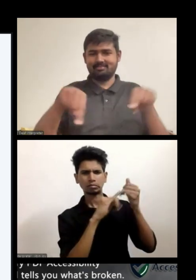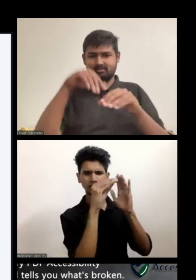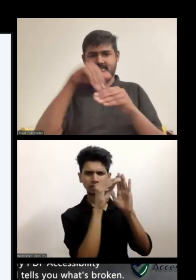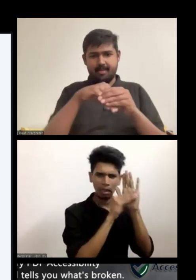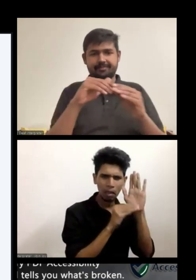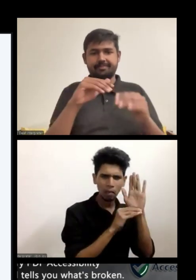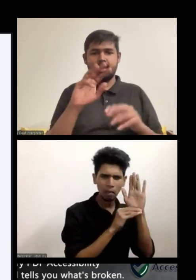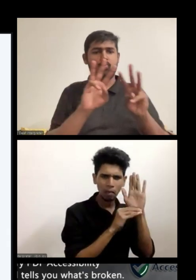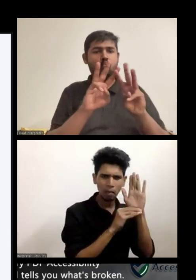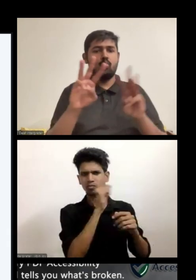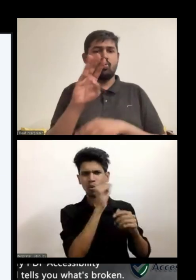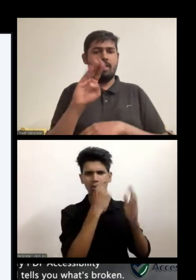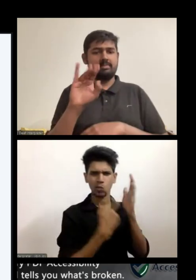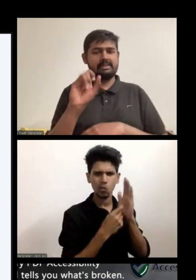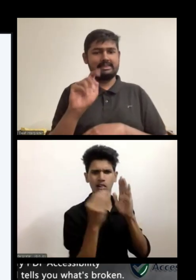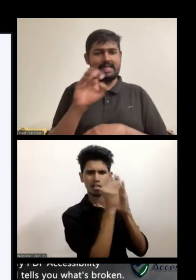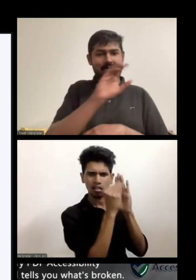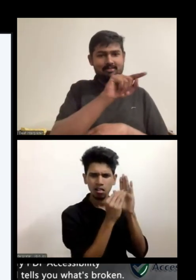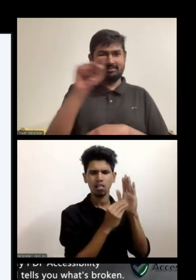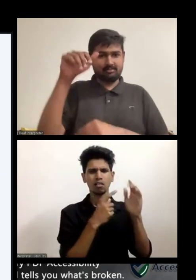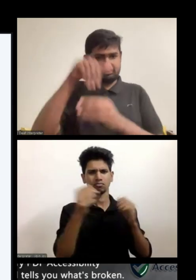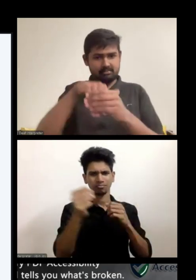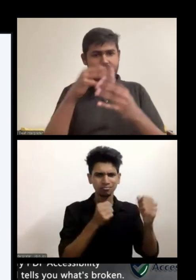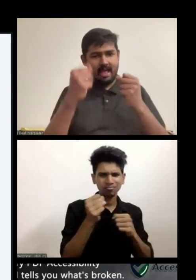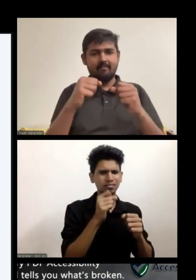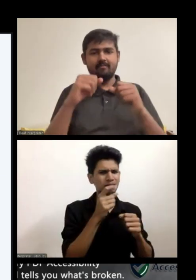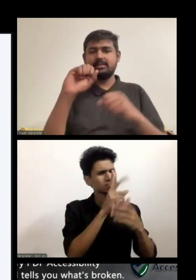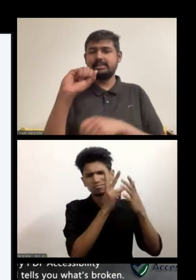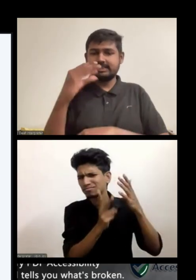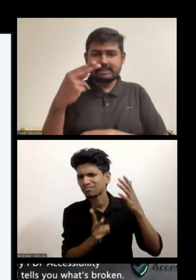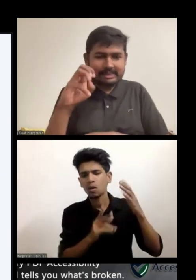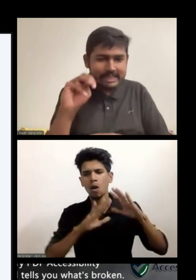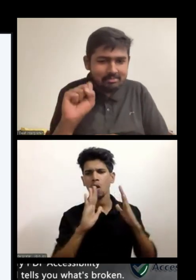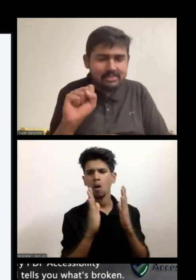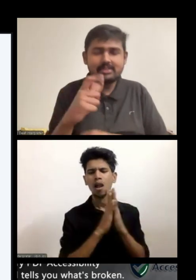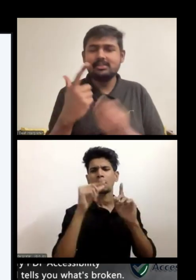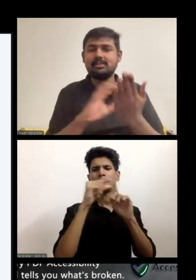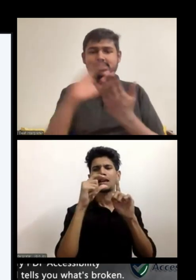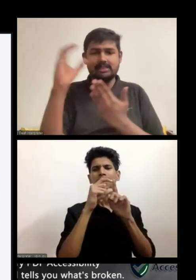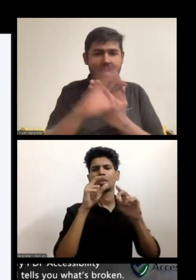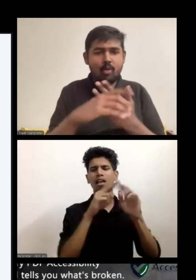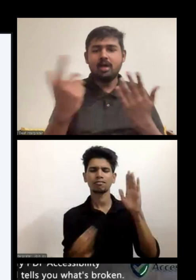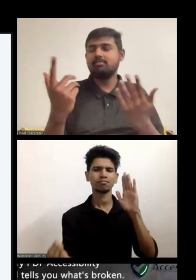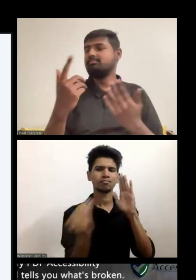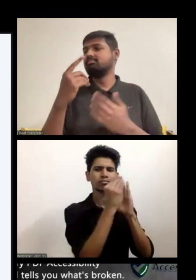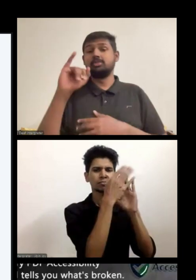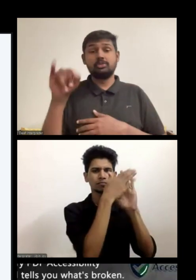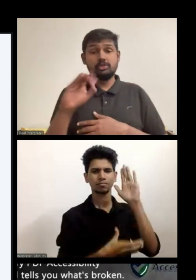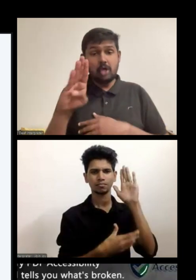Everything is available in the PDF format. So for a sighted viewer, these may look perfectly fine.